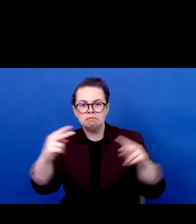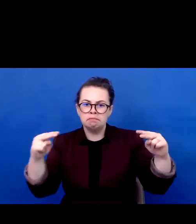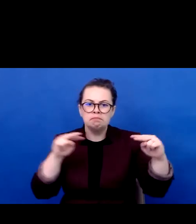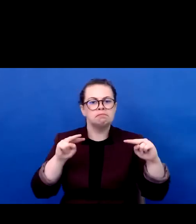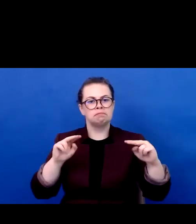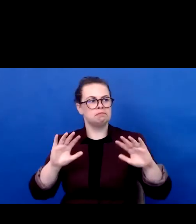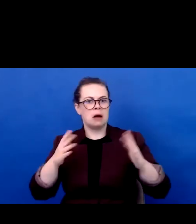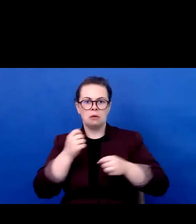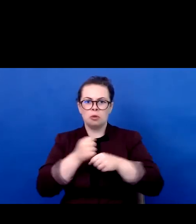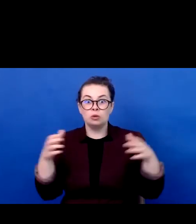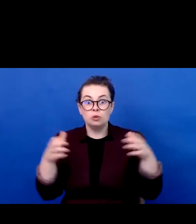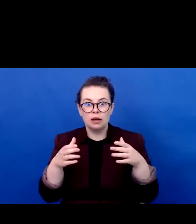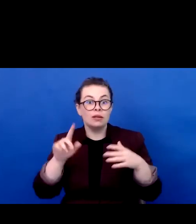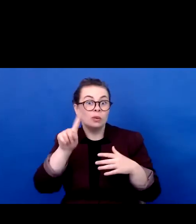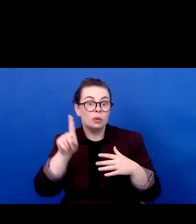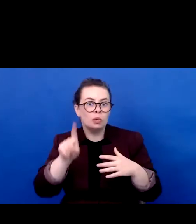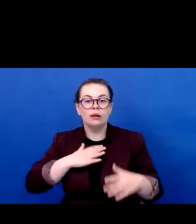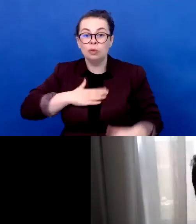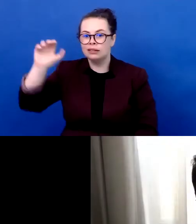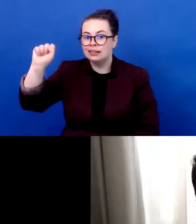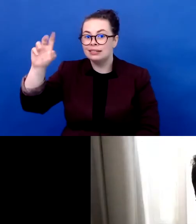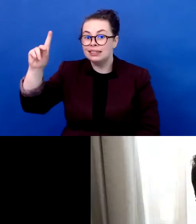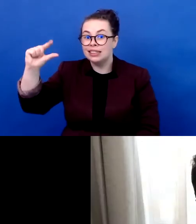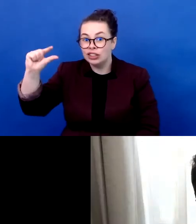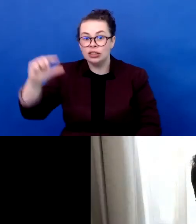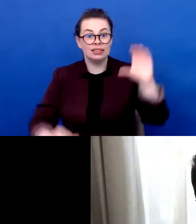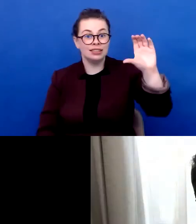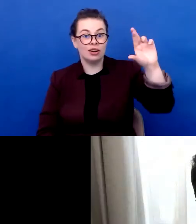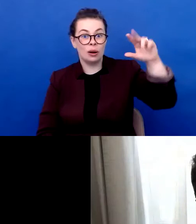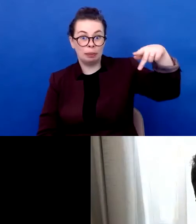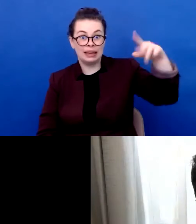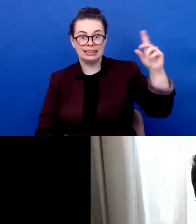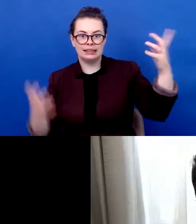aligned with crpd thank you offered to you muhammad currently